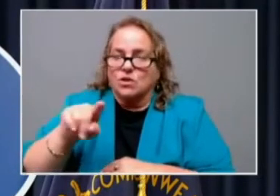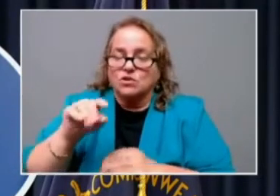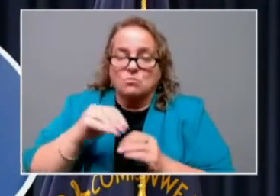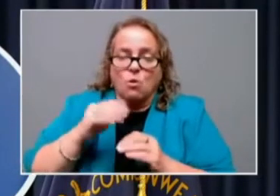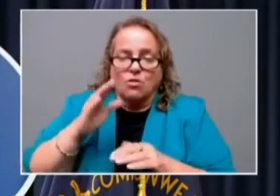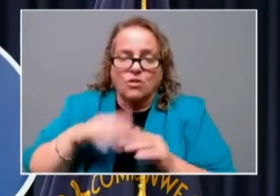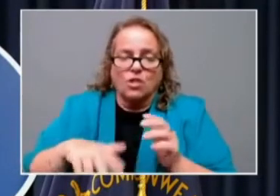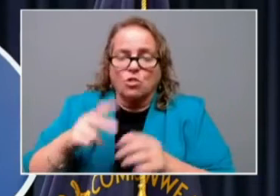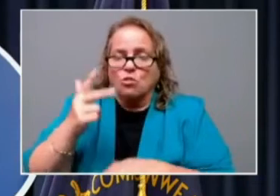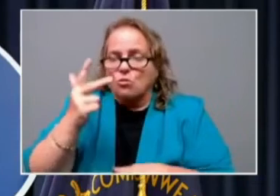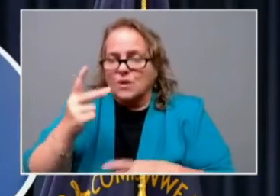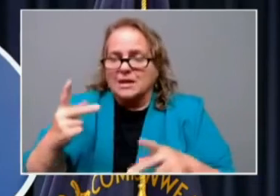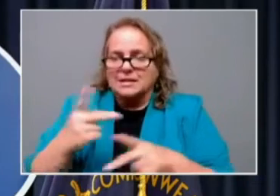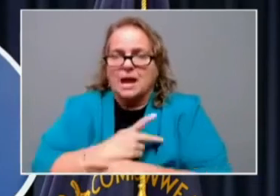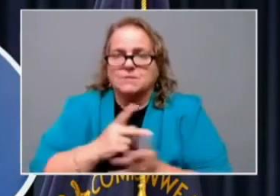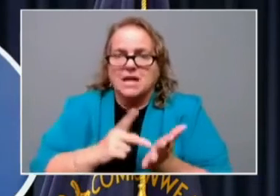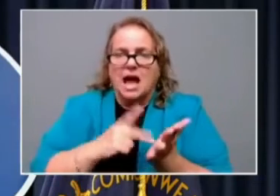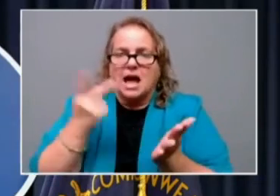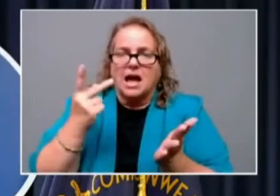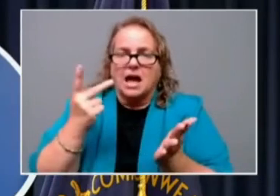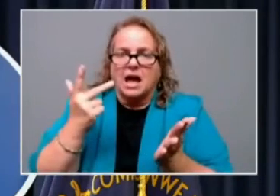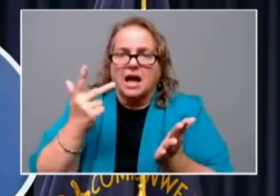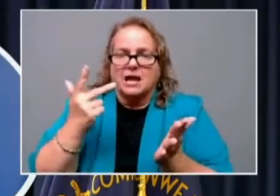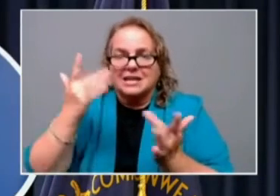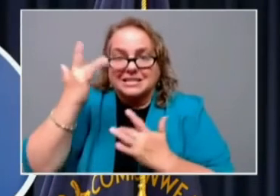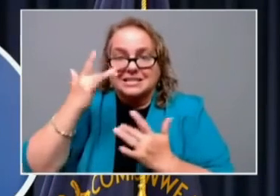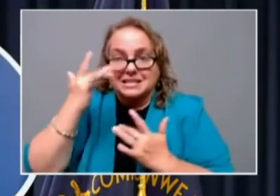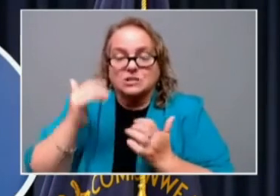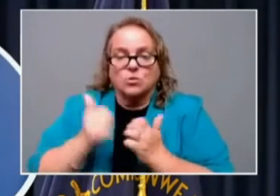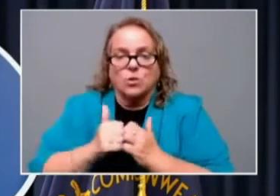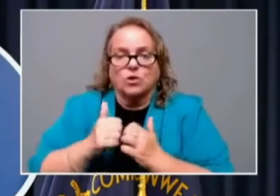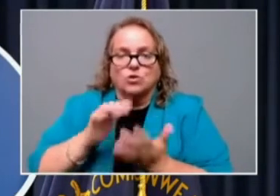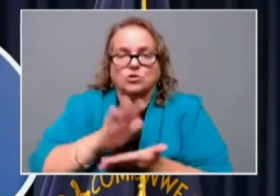rate of disease in school age Children than there is in the population over 80.